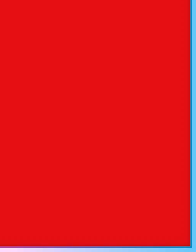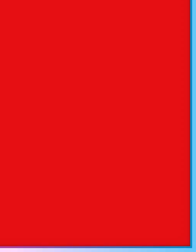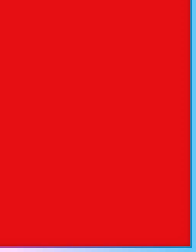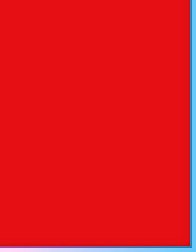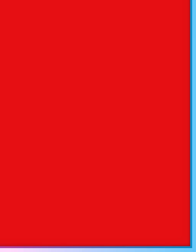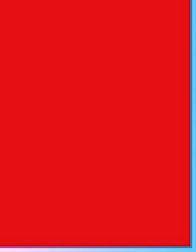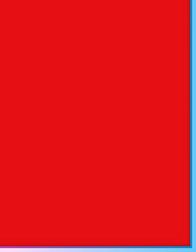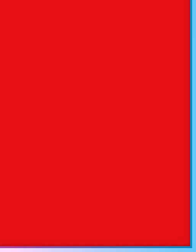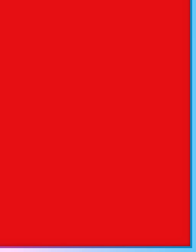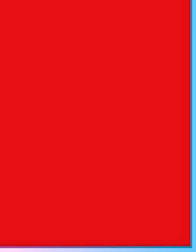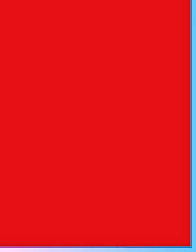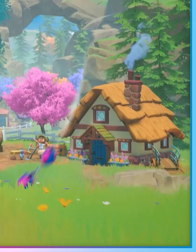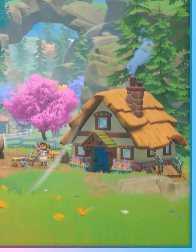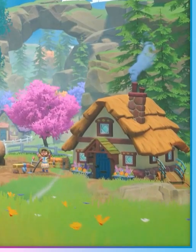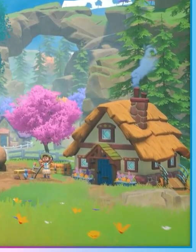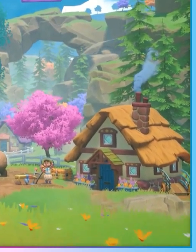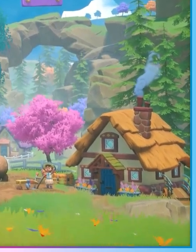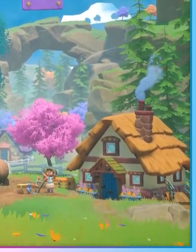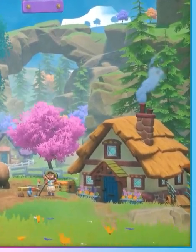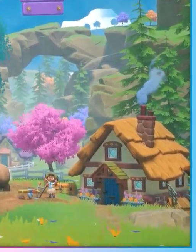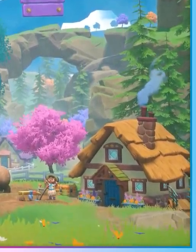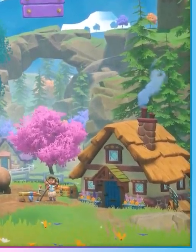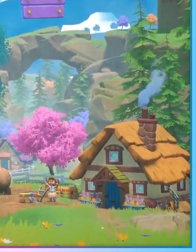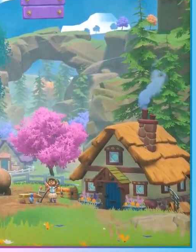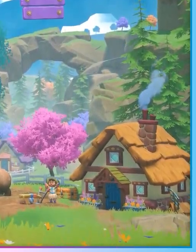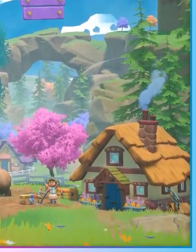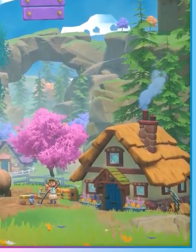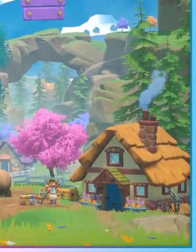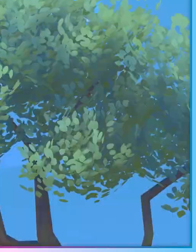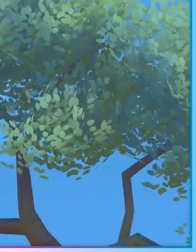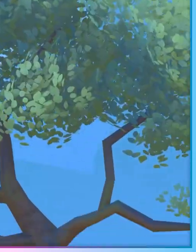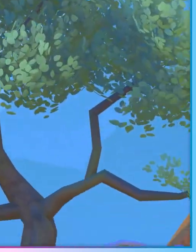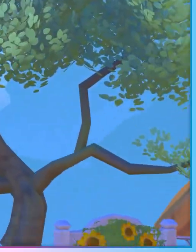[Switch Click Sound] [Male Announcer] Welcome to Skye Tales